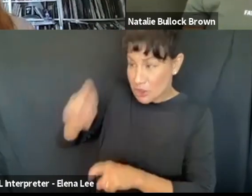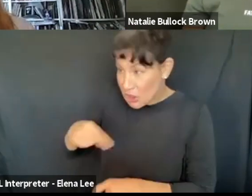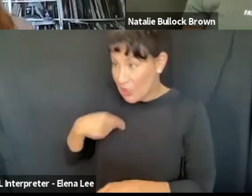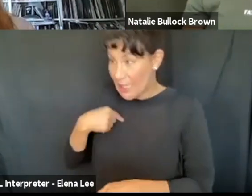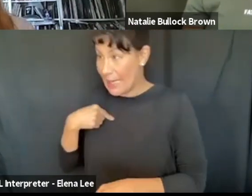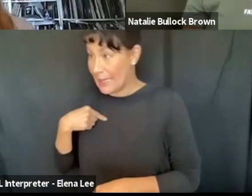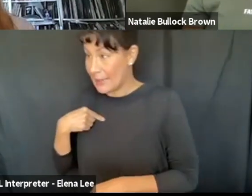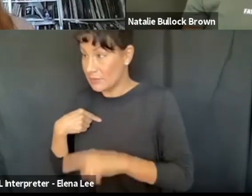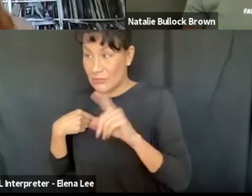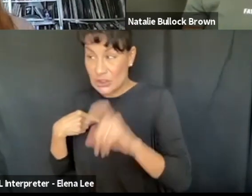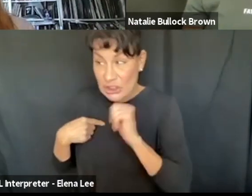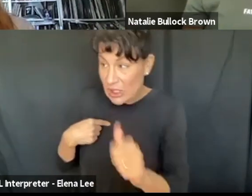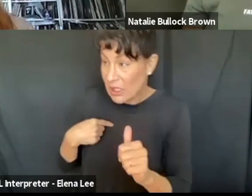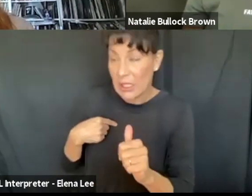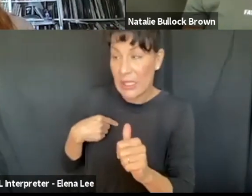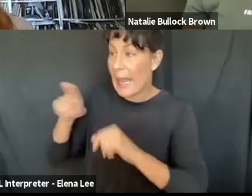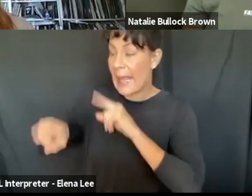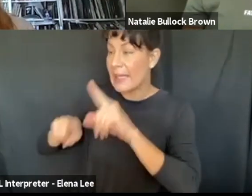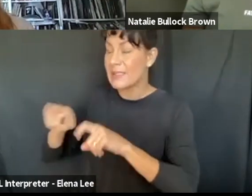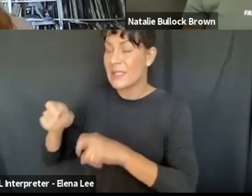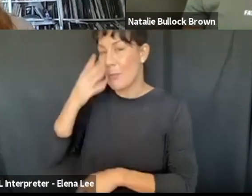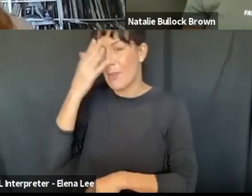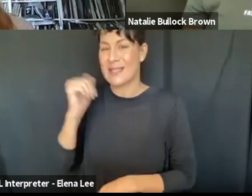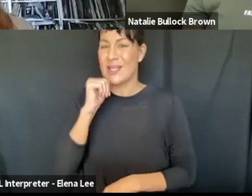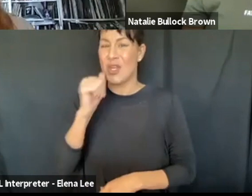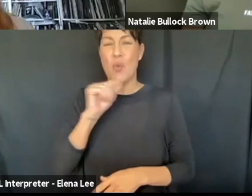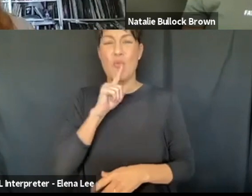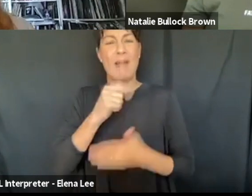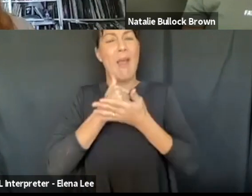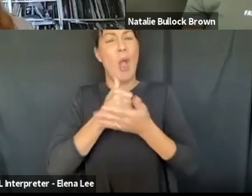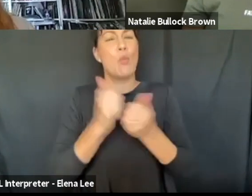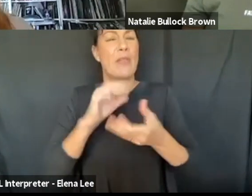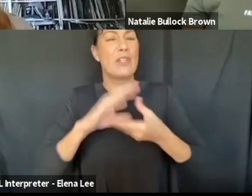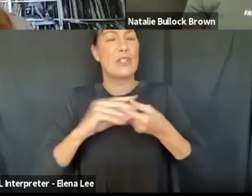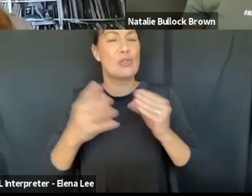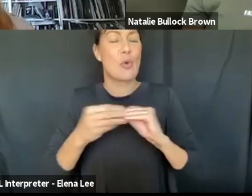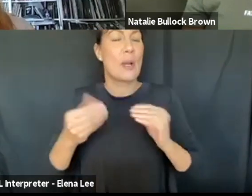Because they don't really help with the story, they might just contribute to sensationalizing it,